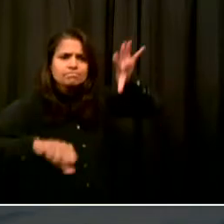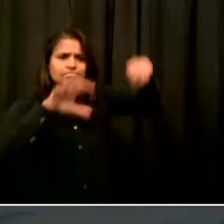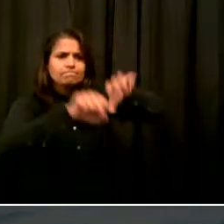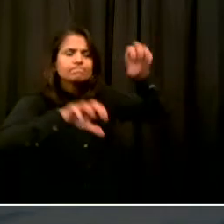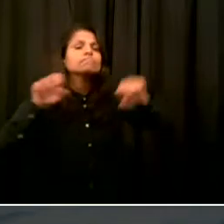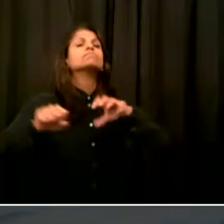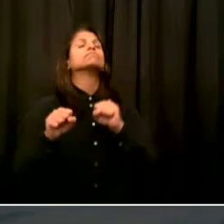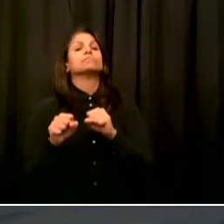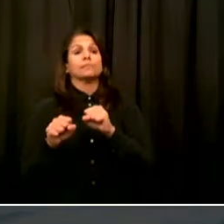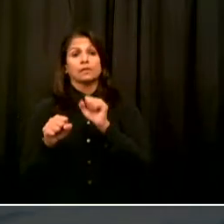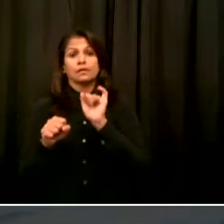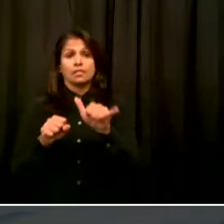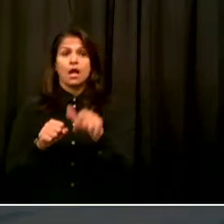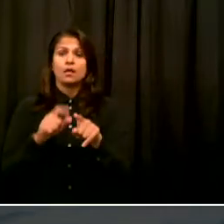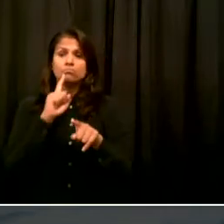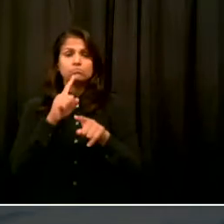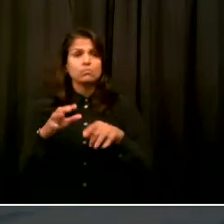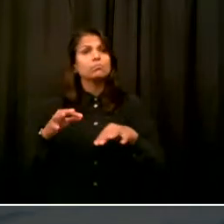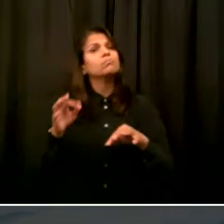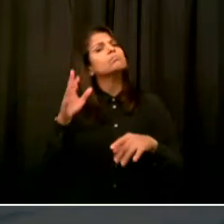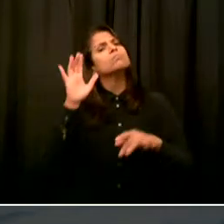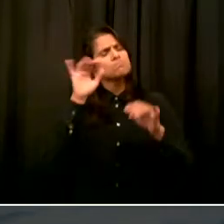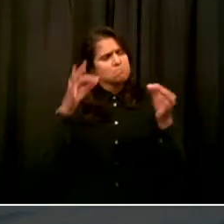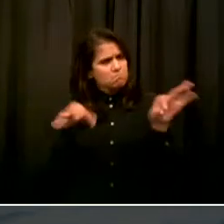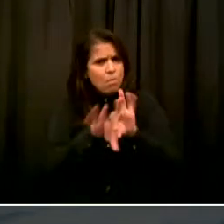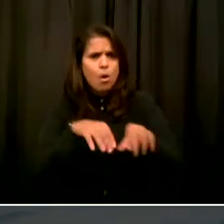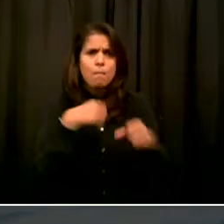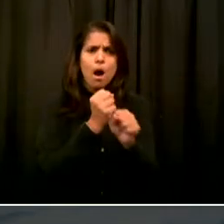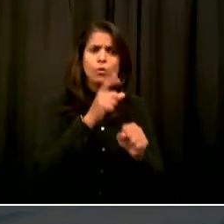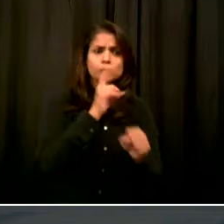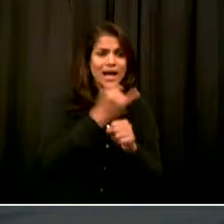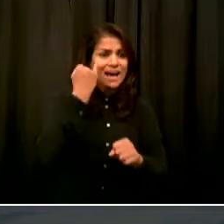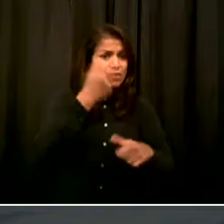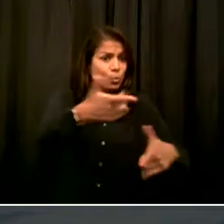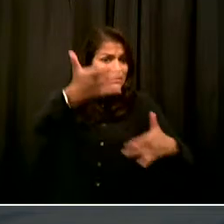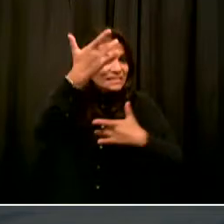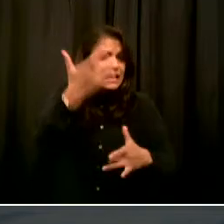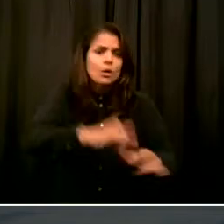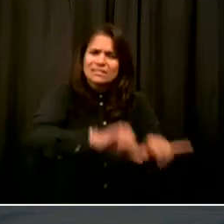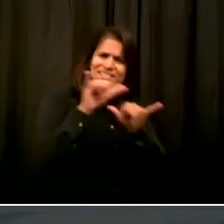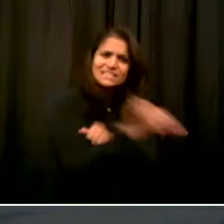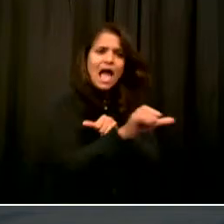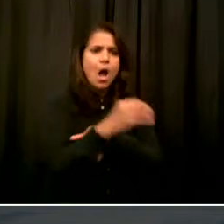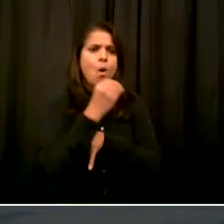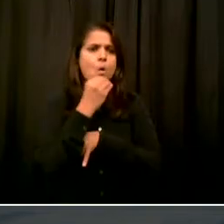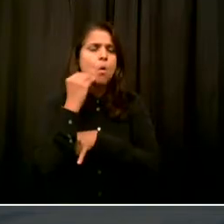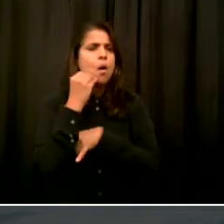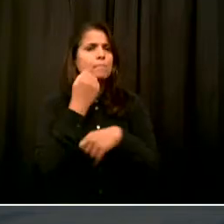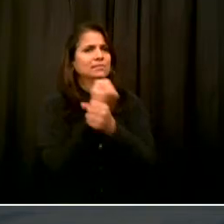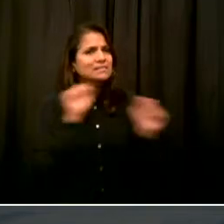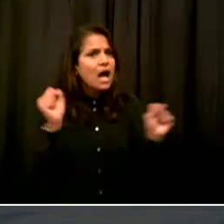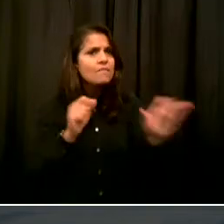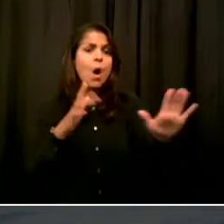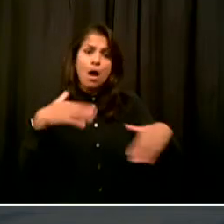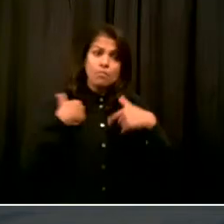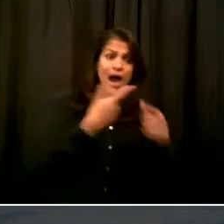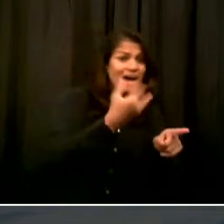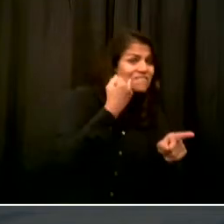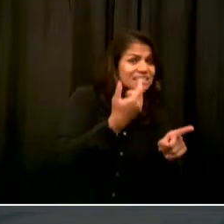WITHTHO NENE OF F OUR RESOURCES